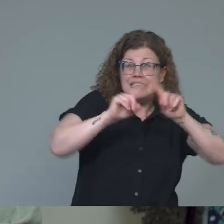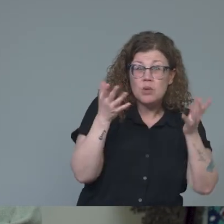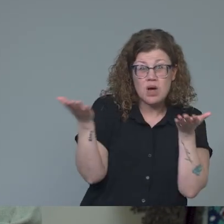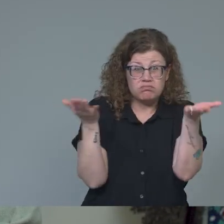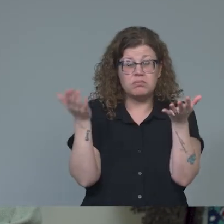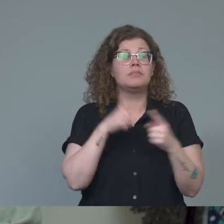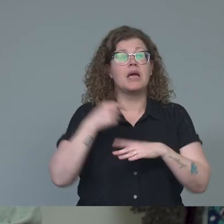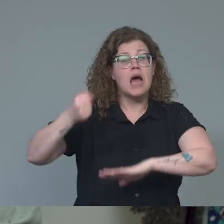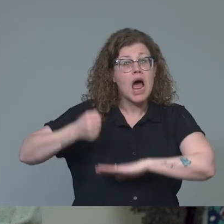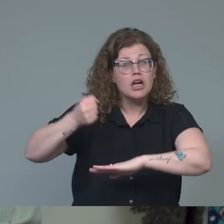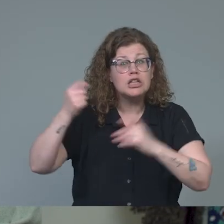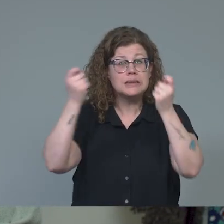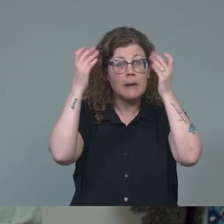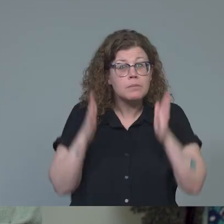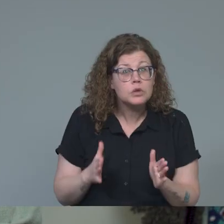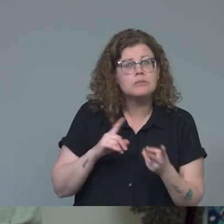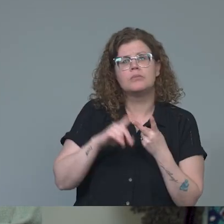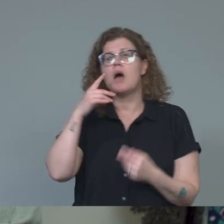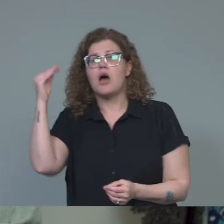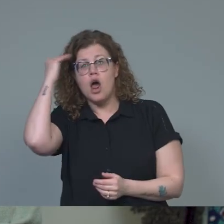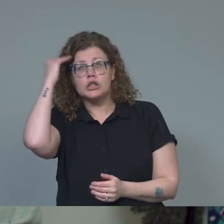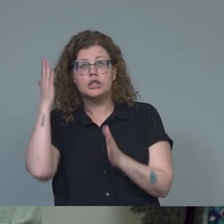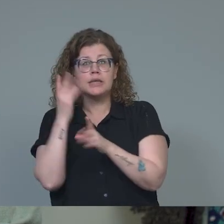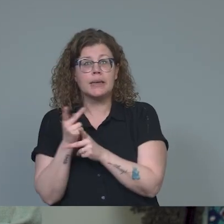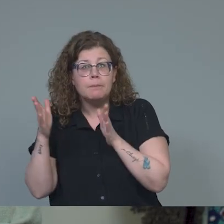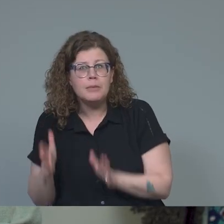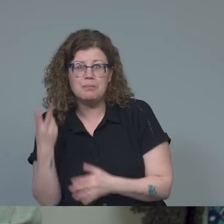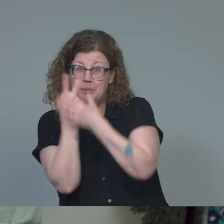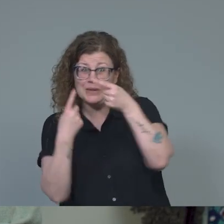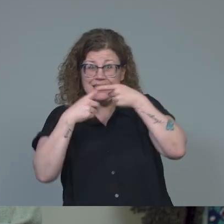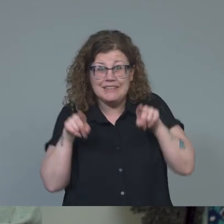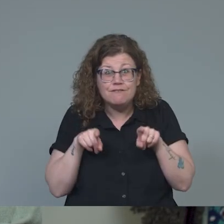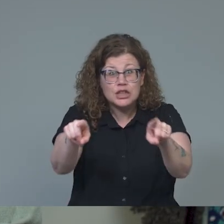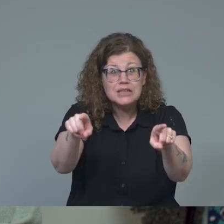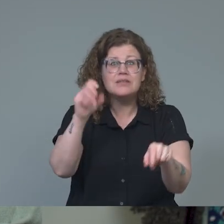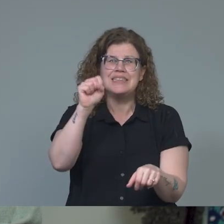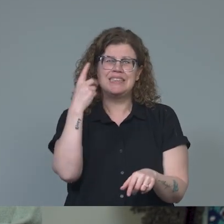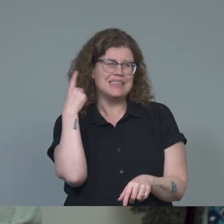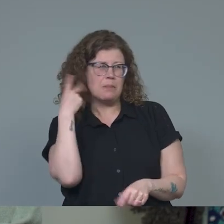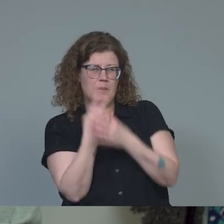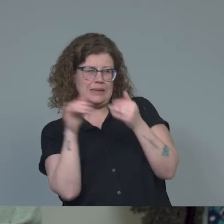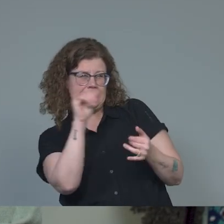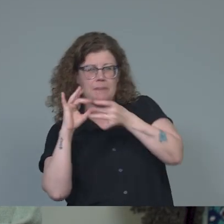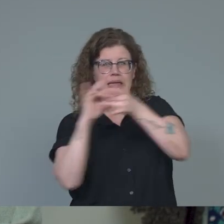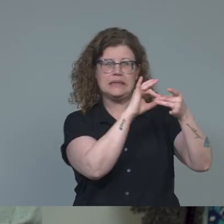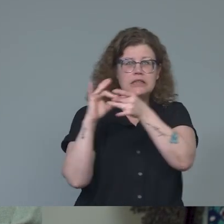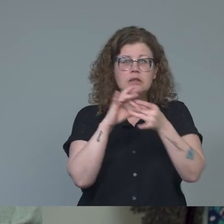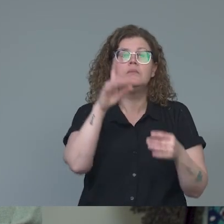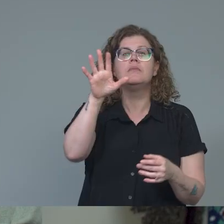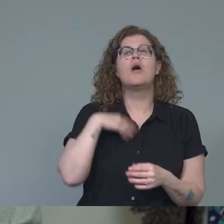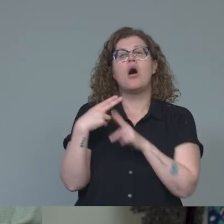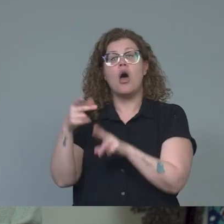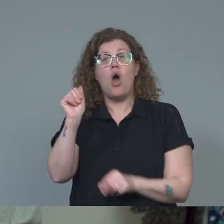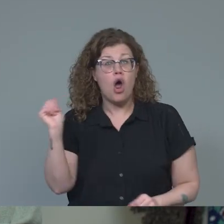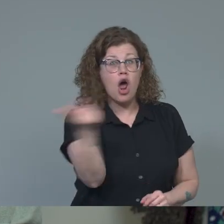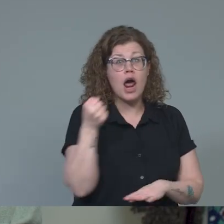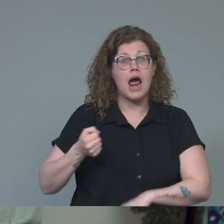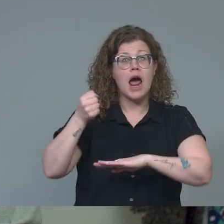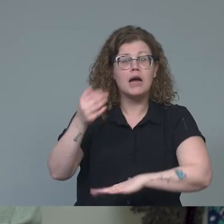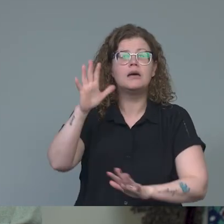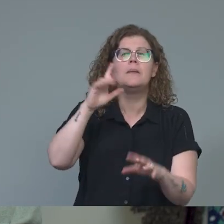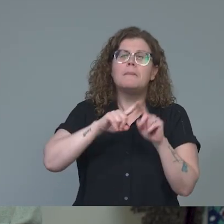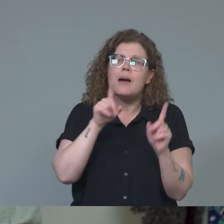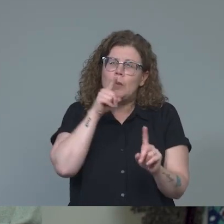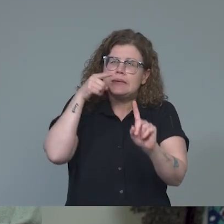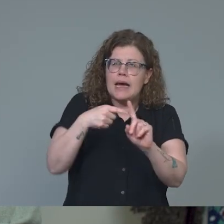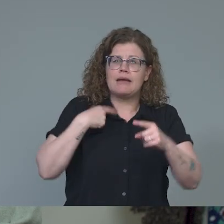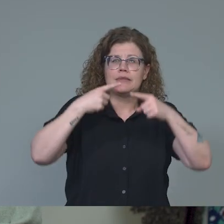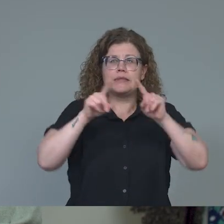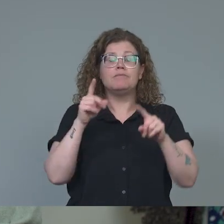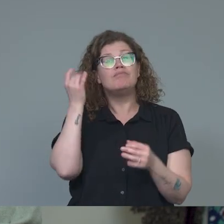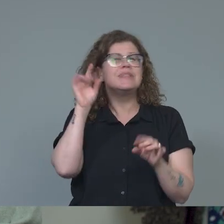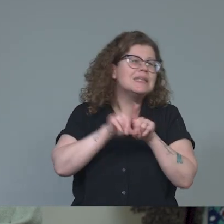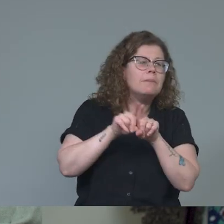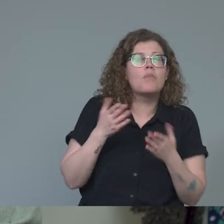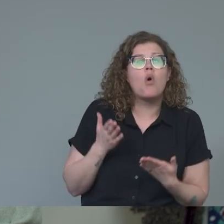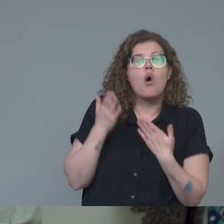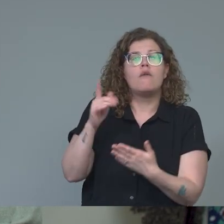Treaty 8, all those ones. And yeah, I mean, intention, if your intention is always good,